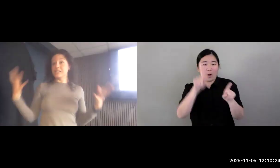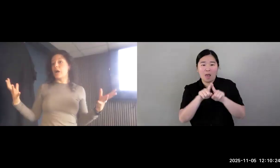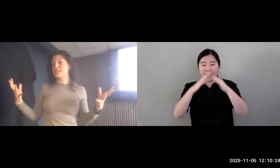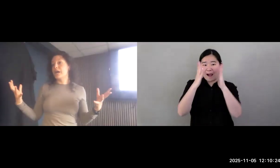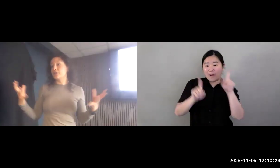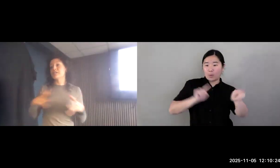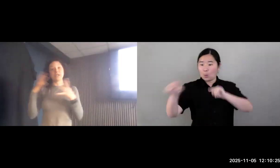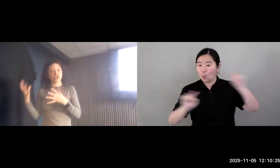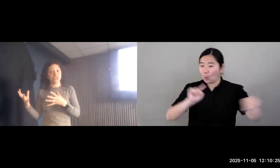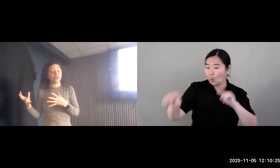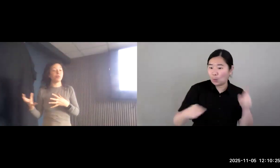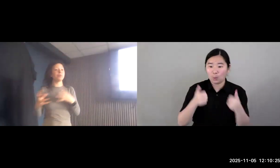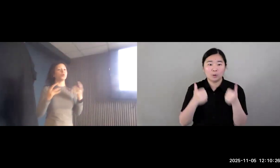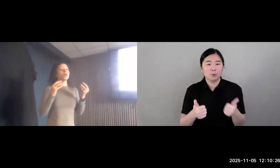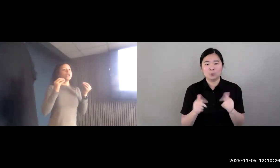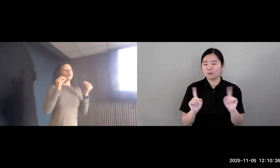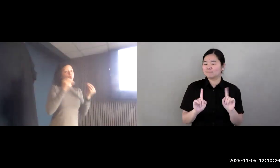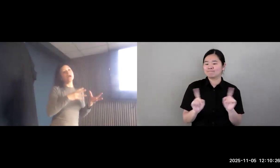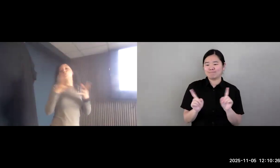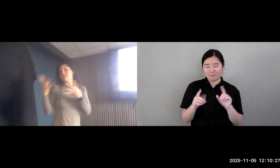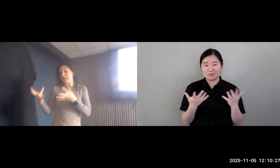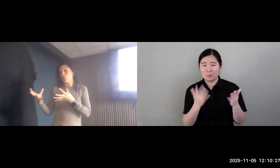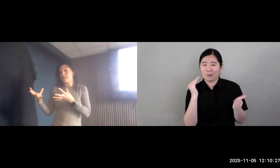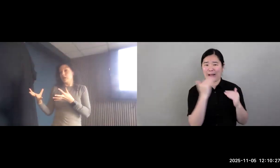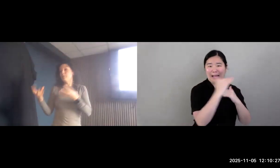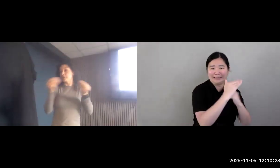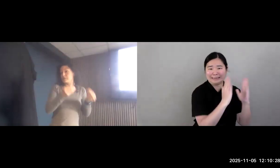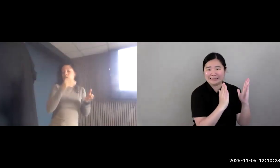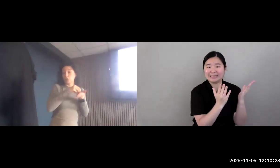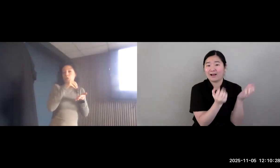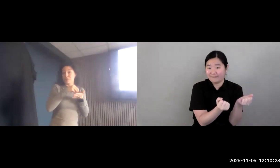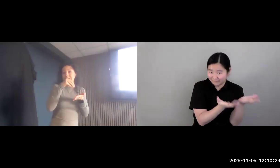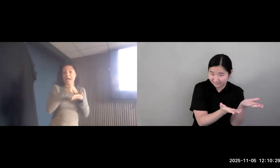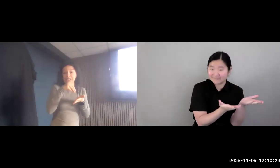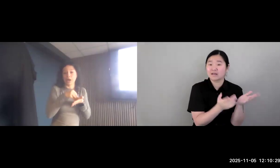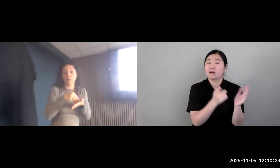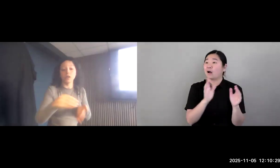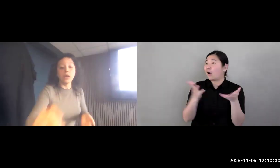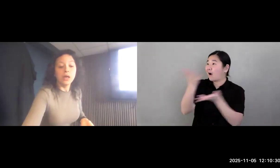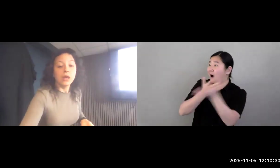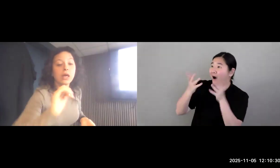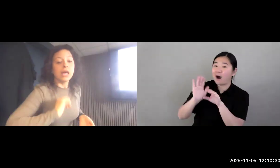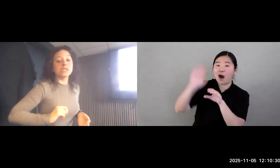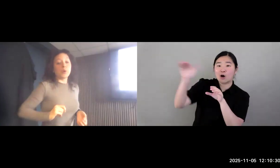And since outsiders, especially deaf people. Do not use KQSL, because it's only used in that town.